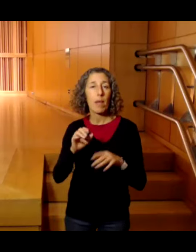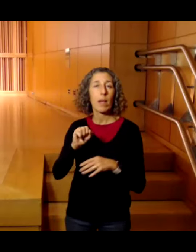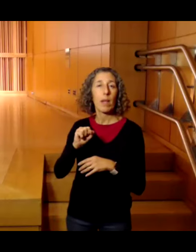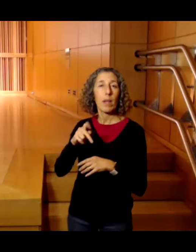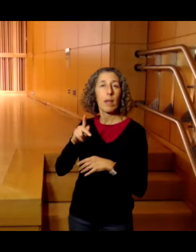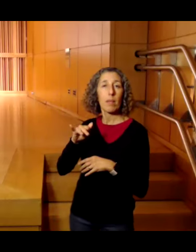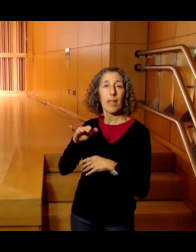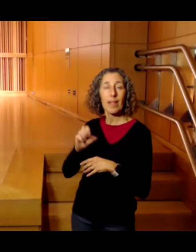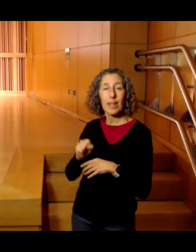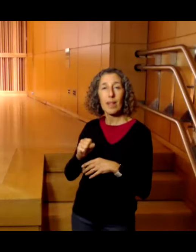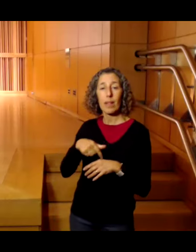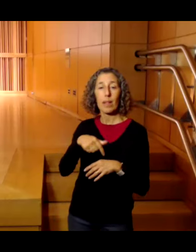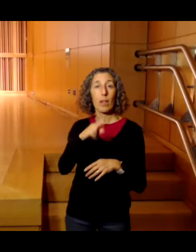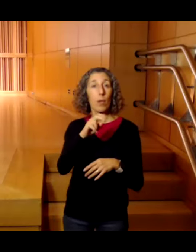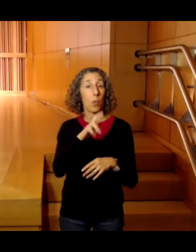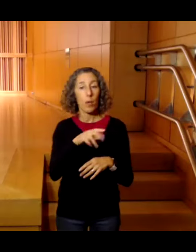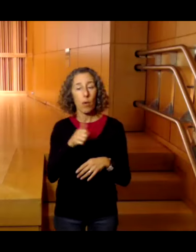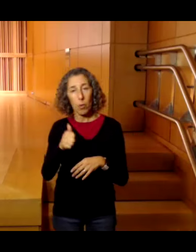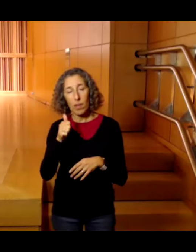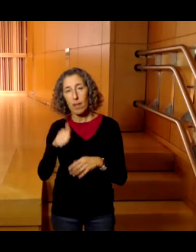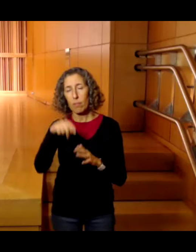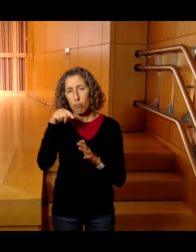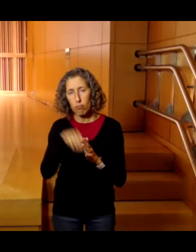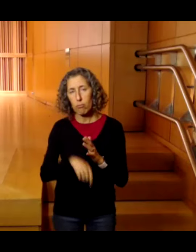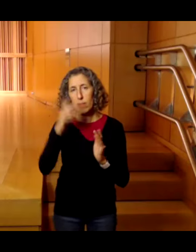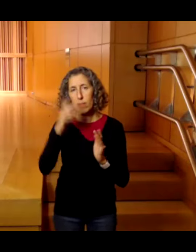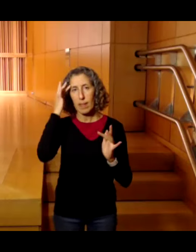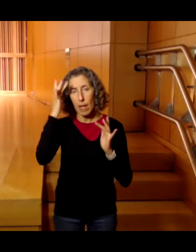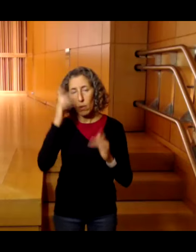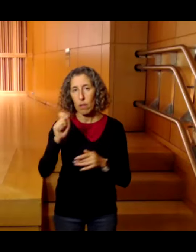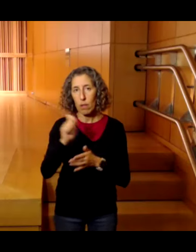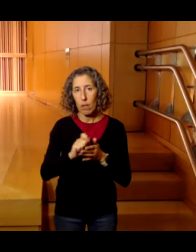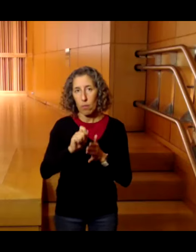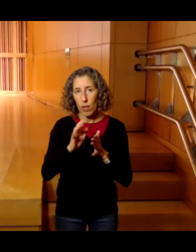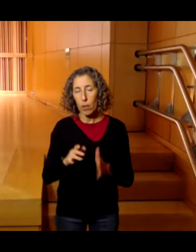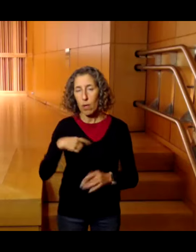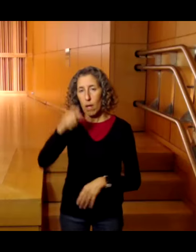You are a consummate scholar and writer for whom I have the utmost admiration, trust.